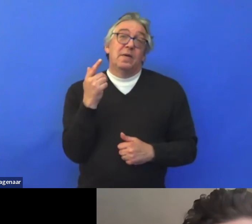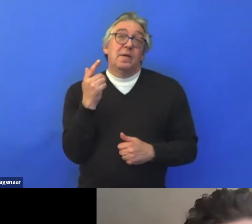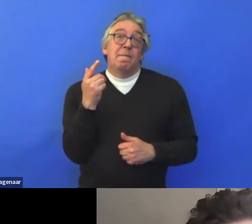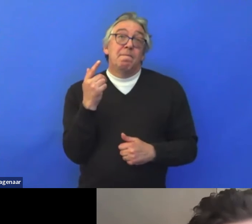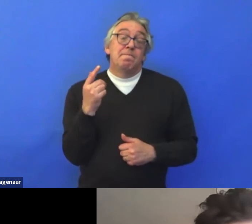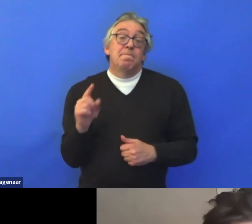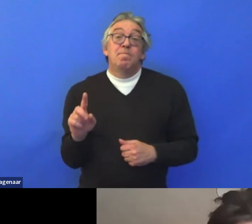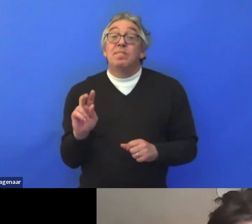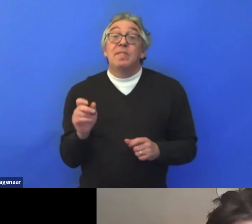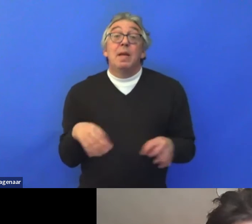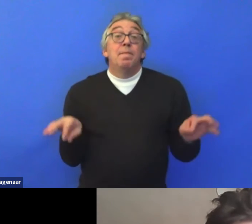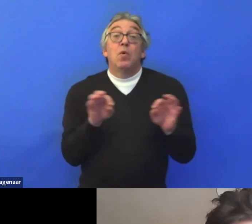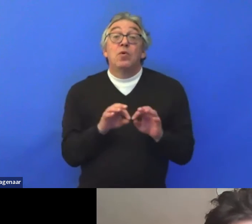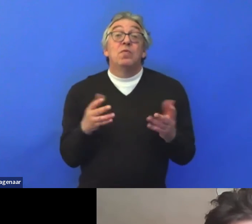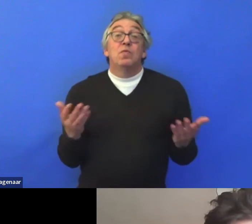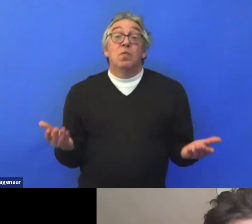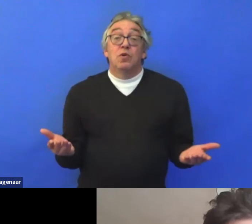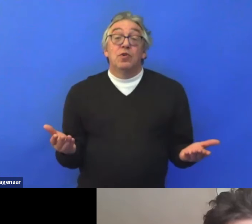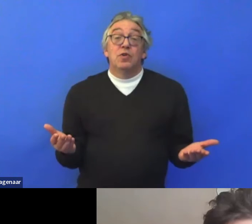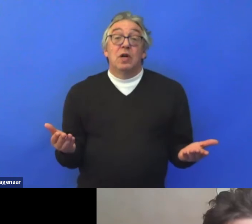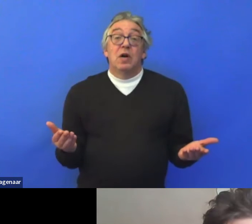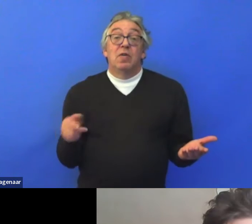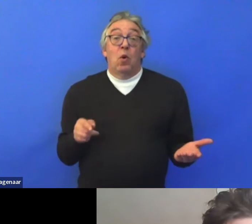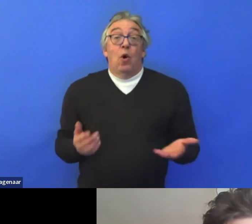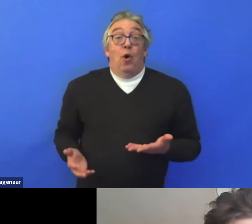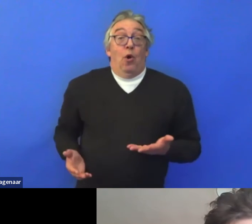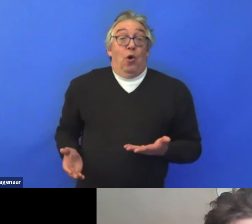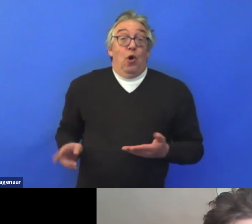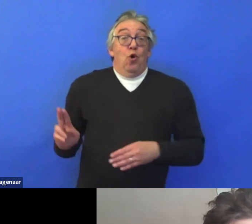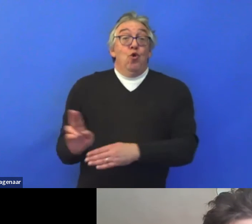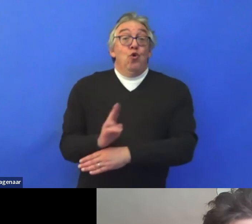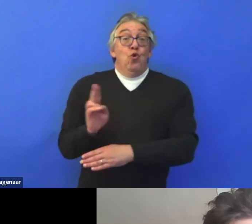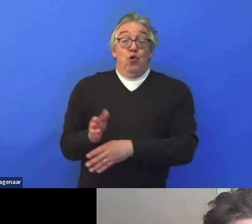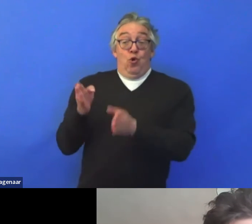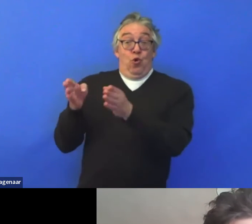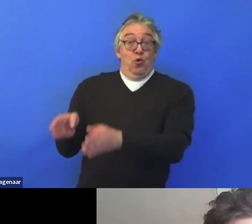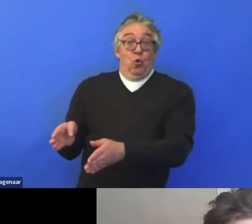use of data in collecting and analysing and reacting to it quickly